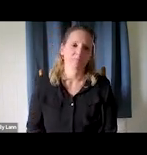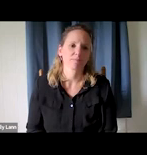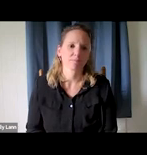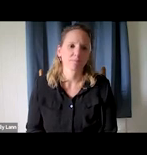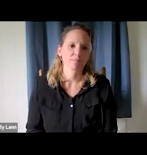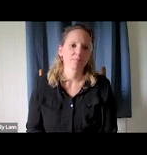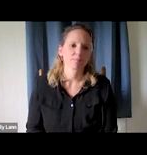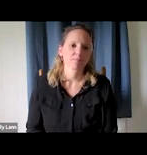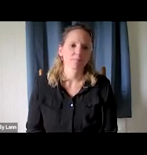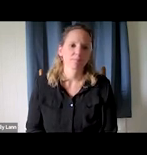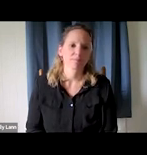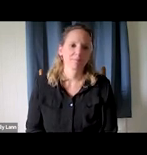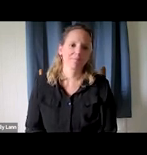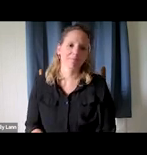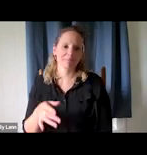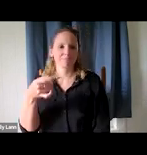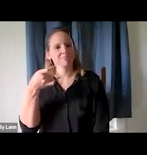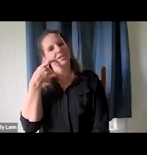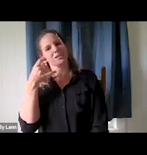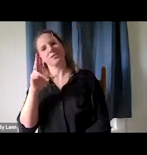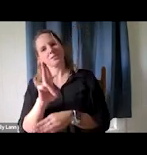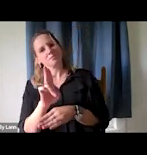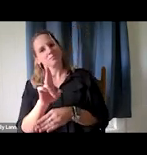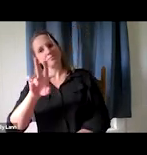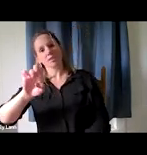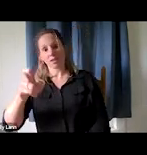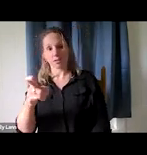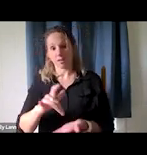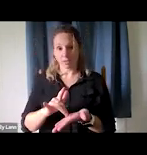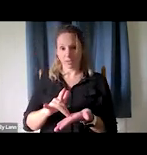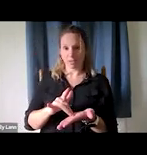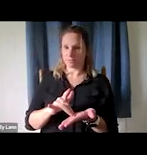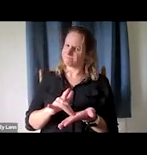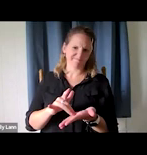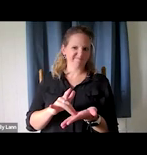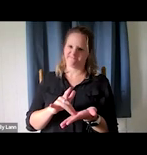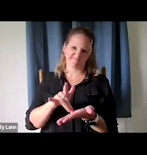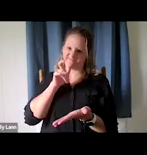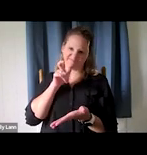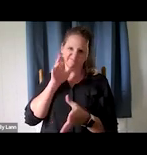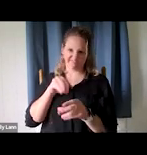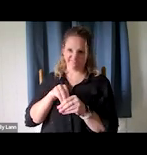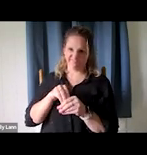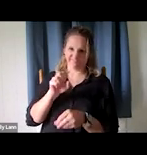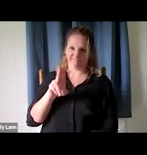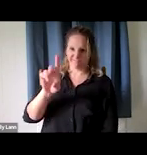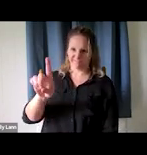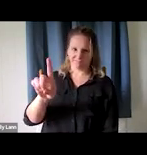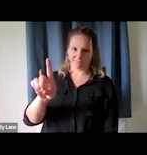So addiction or use of prescription medications is not considered a substance use disorder